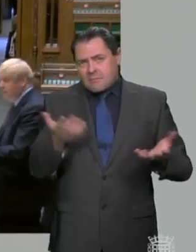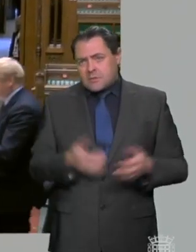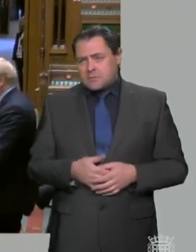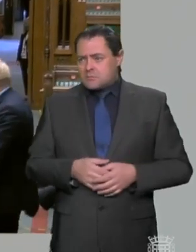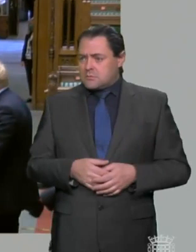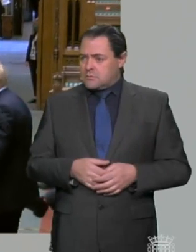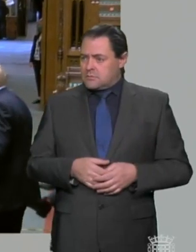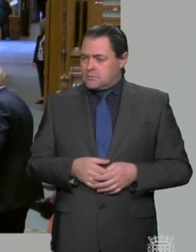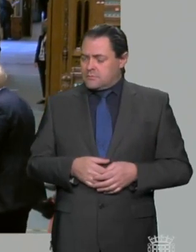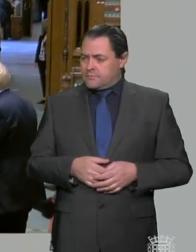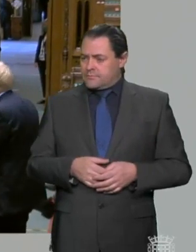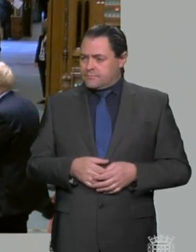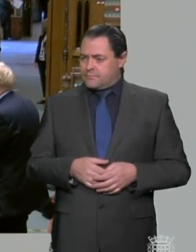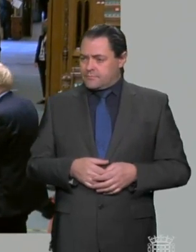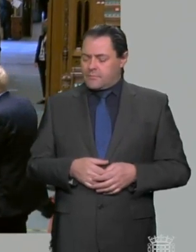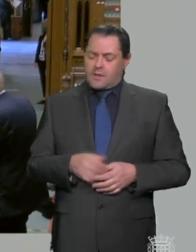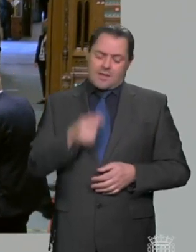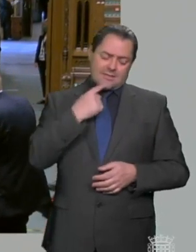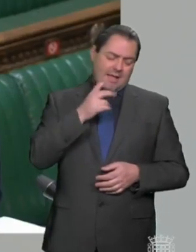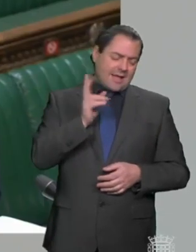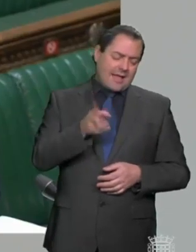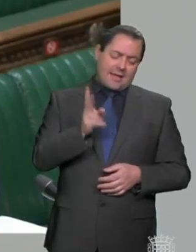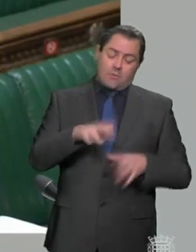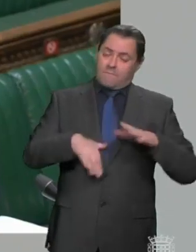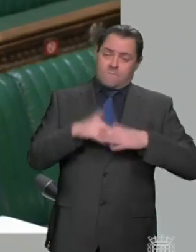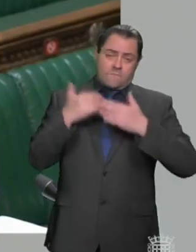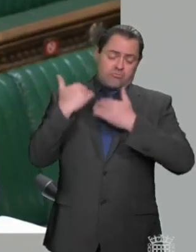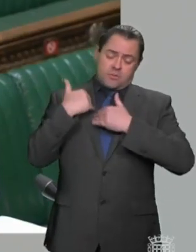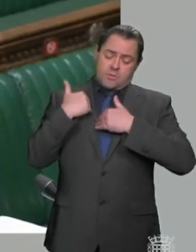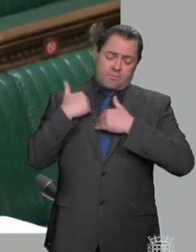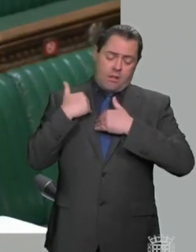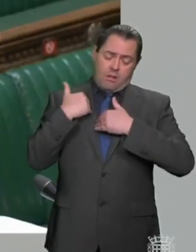As I have said repeatedly in this House, I take full responsibility for everything that the